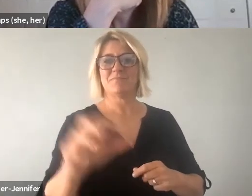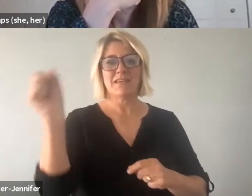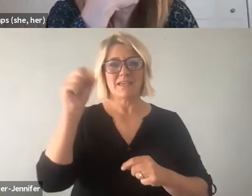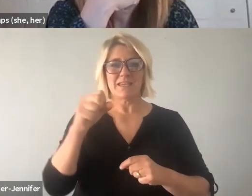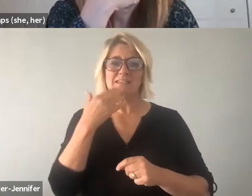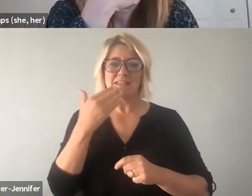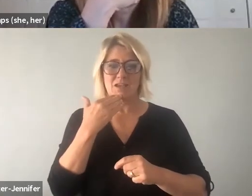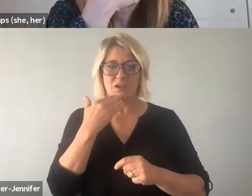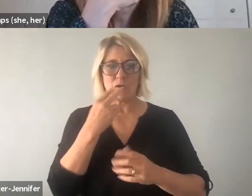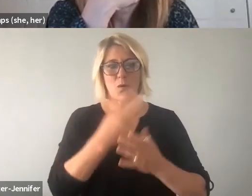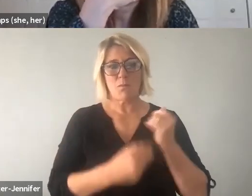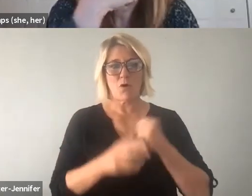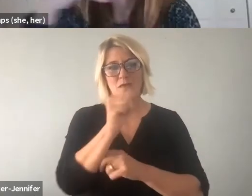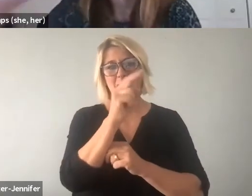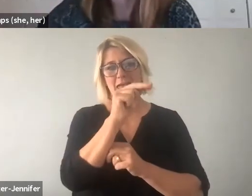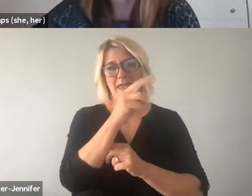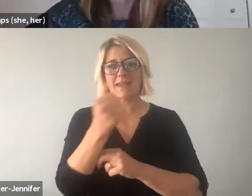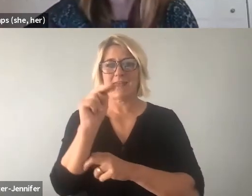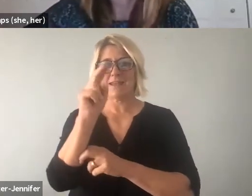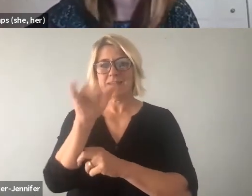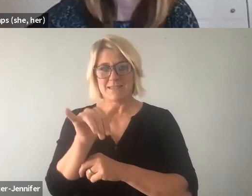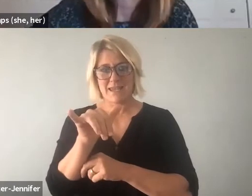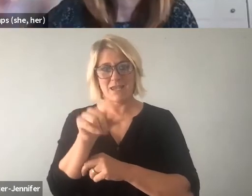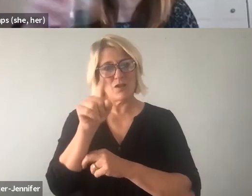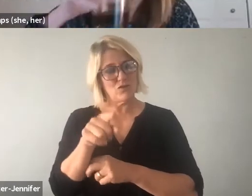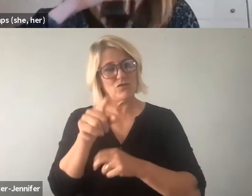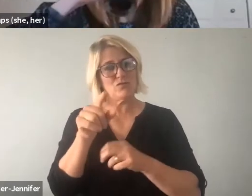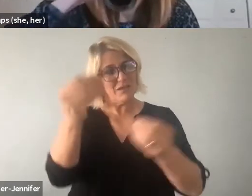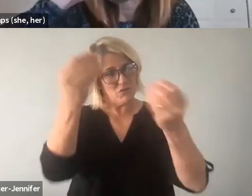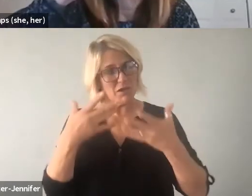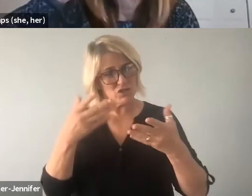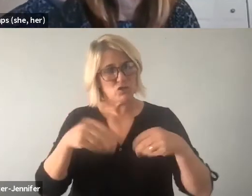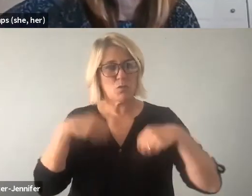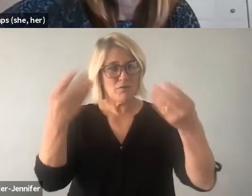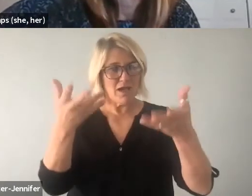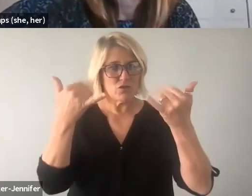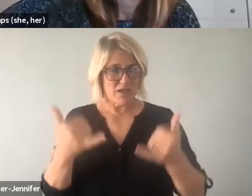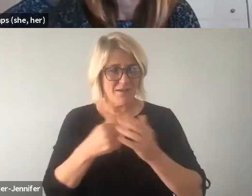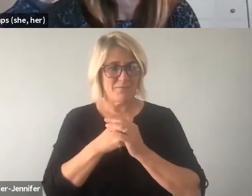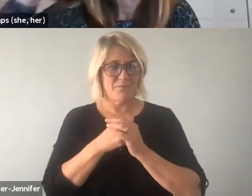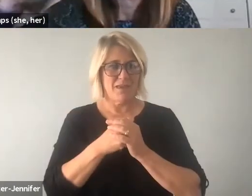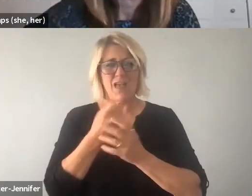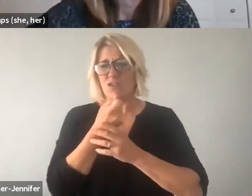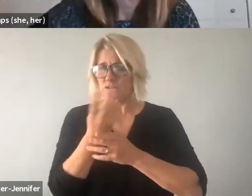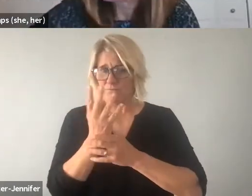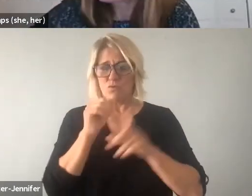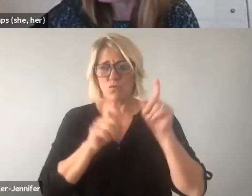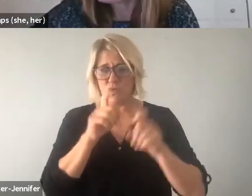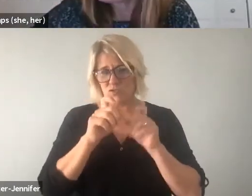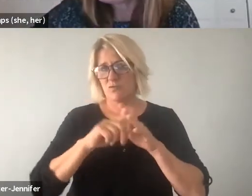questions that they would like us to address » Yes, thank you, both Anne and Nancy for the information that you've